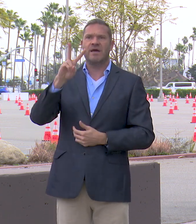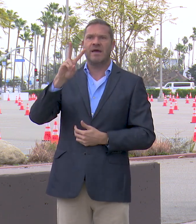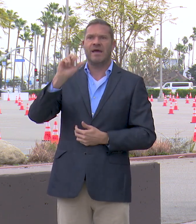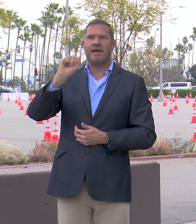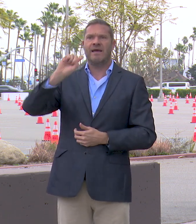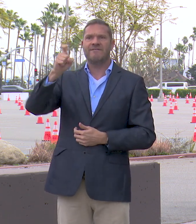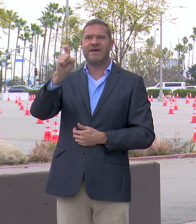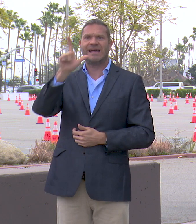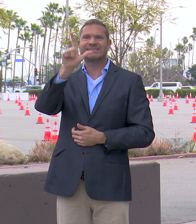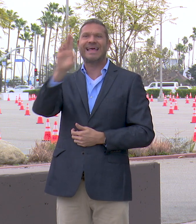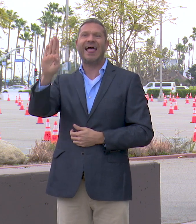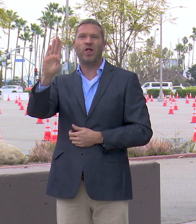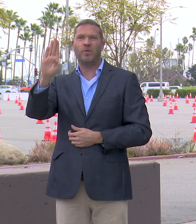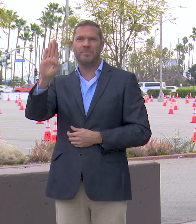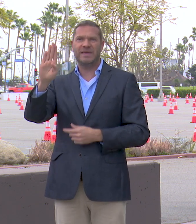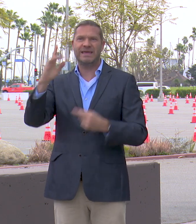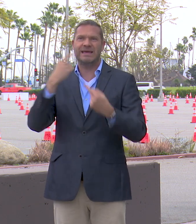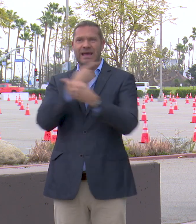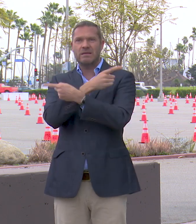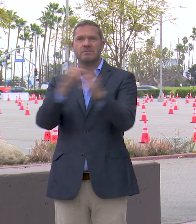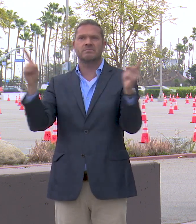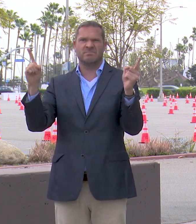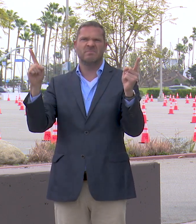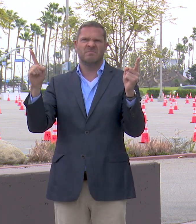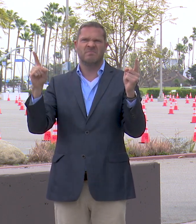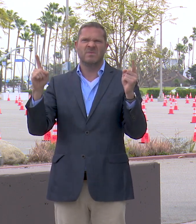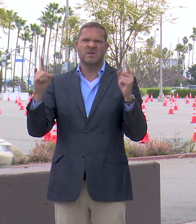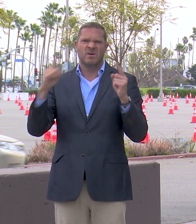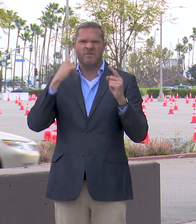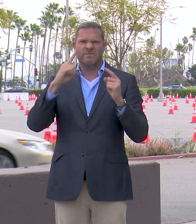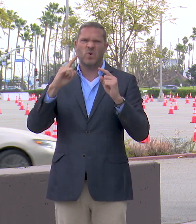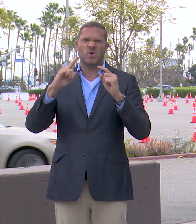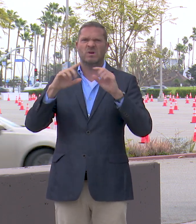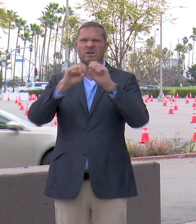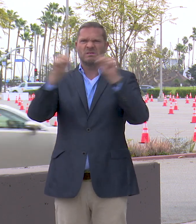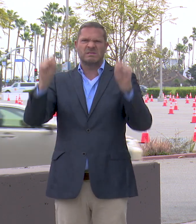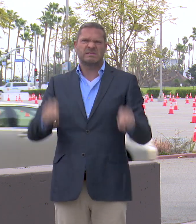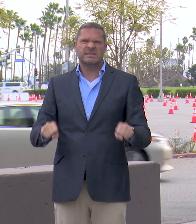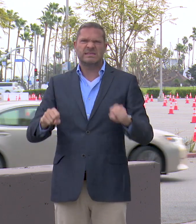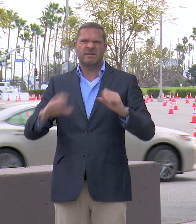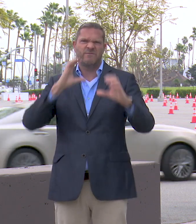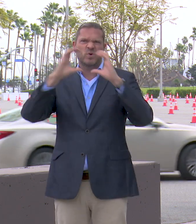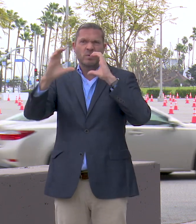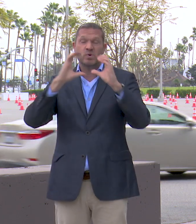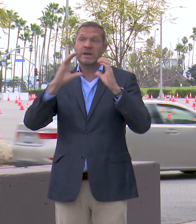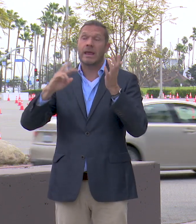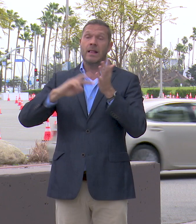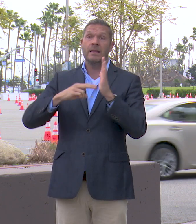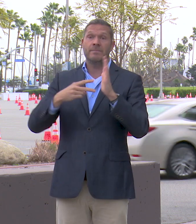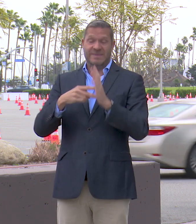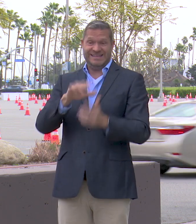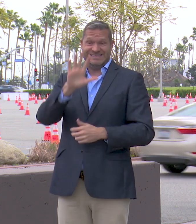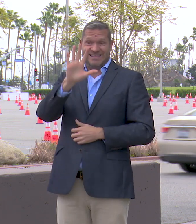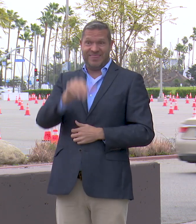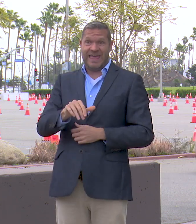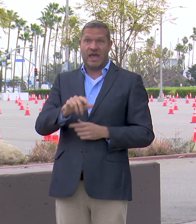So VaxLB is the new system where everyone now is going to be sent to and essentially, you'll be able to go to VaxLB.